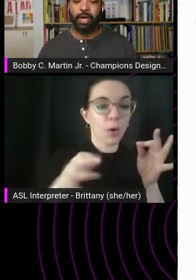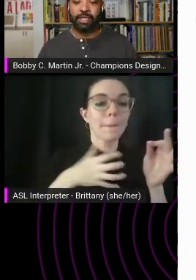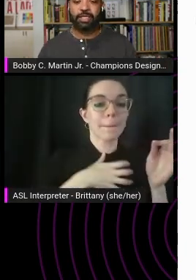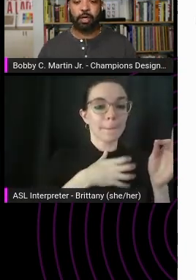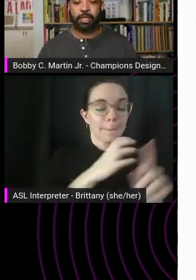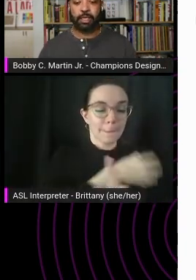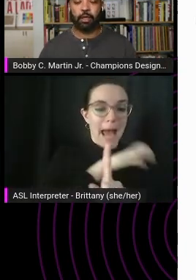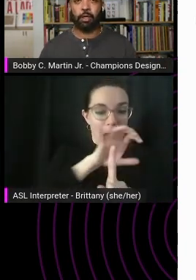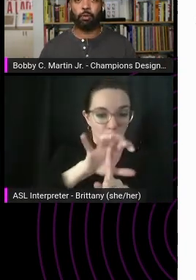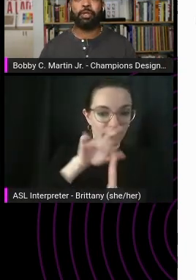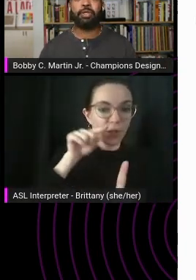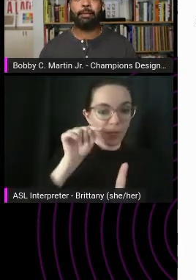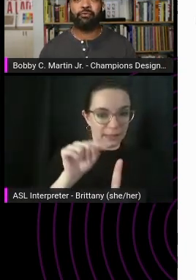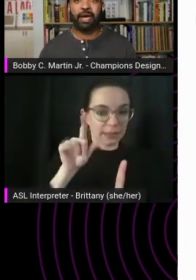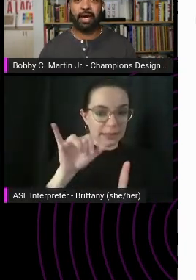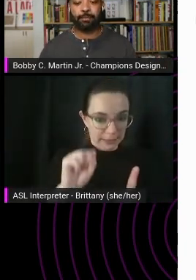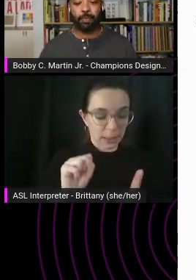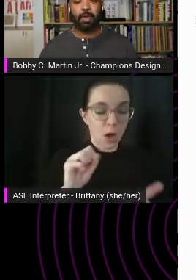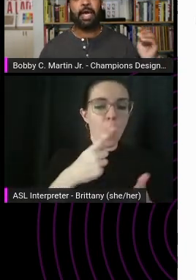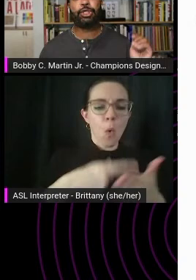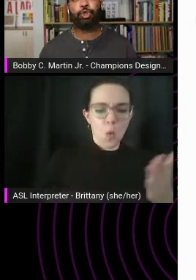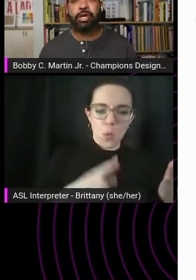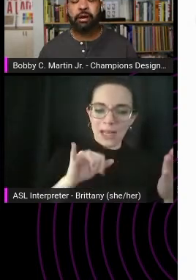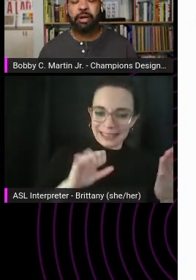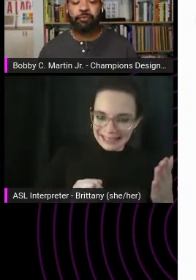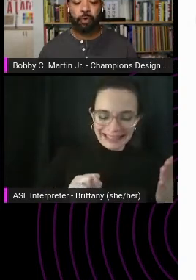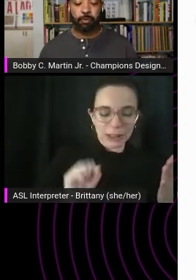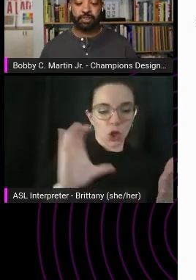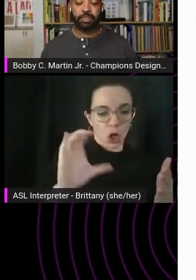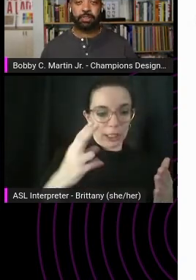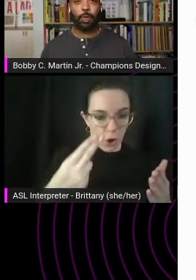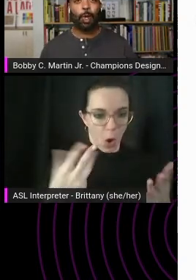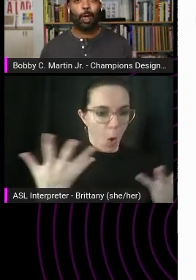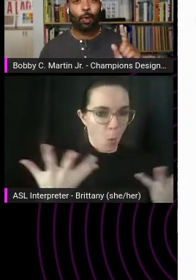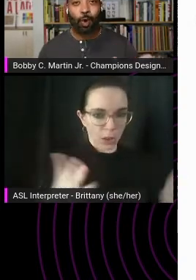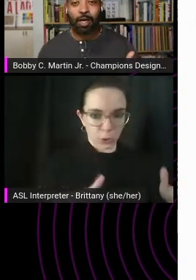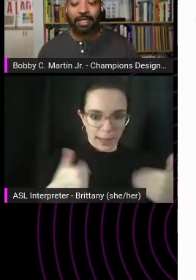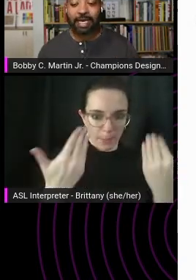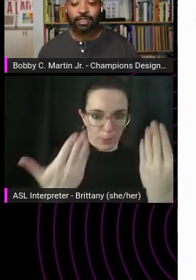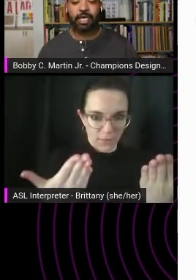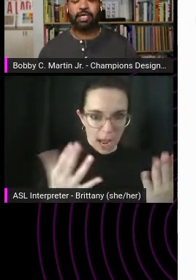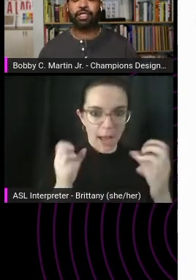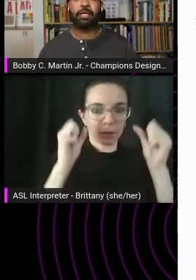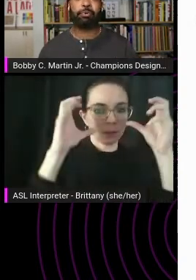what is Carnegie Hall? What do they provide? Extraordinary performances, quality education and